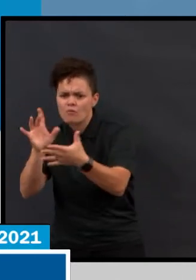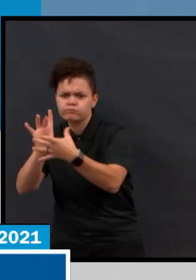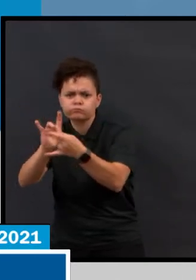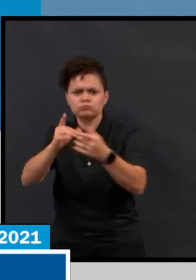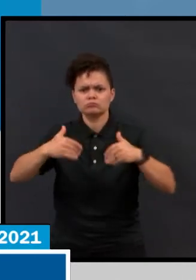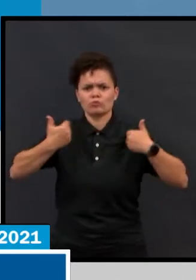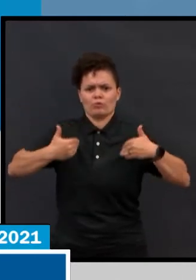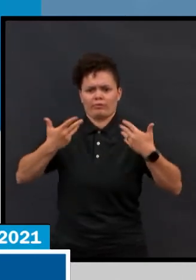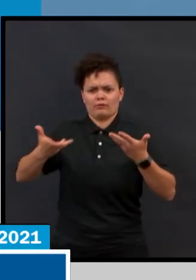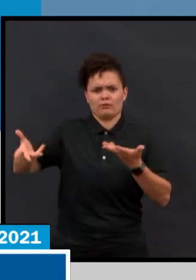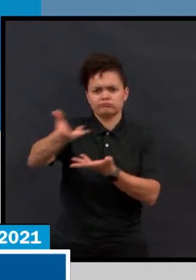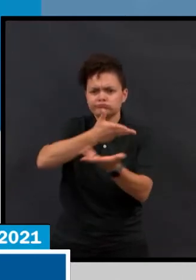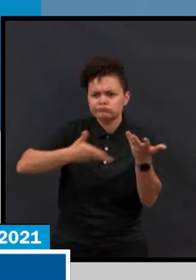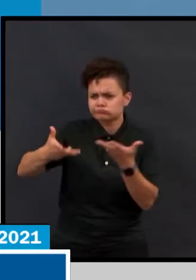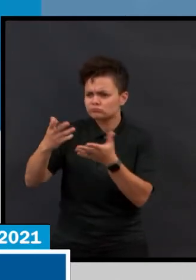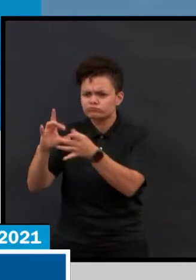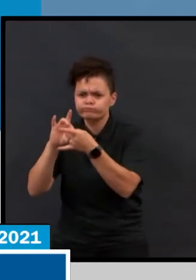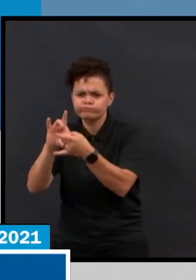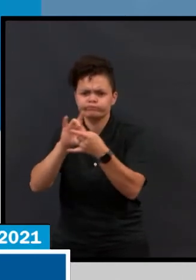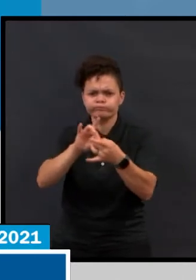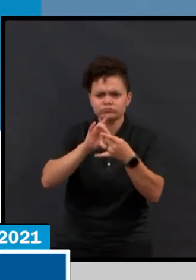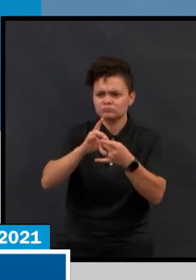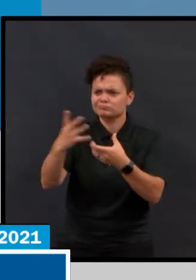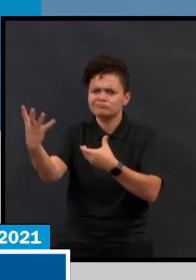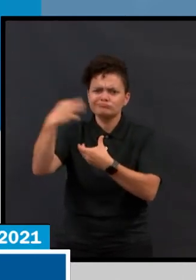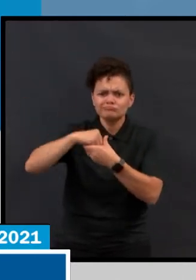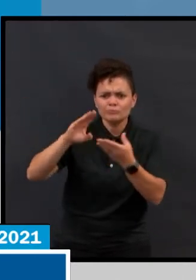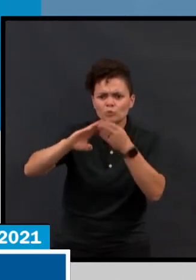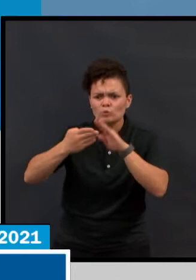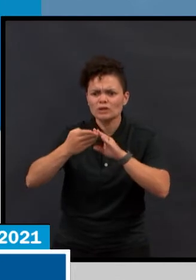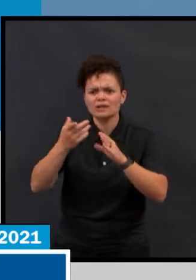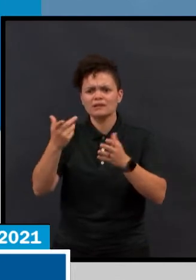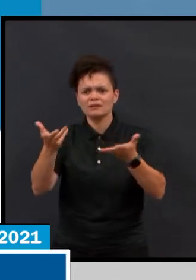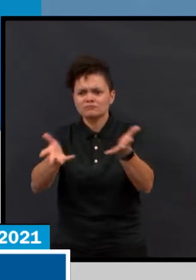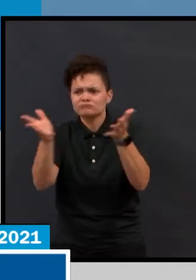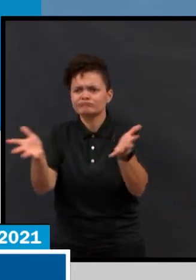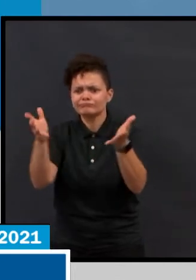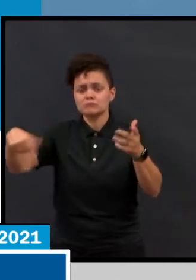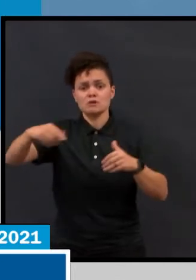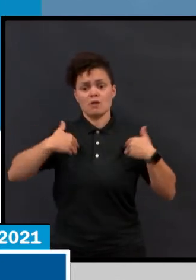and really encouraging our young people to look for safer healthier activities and programming to